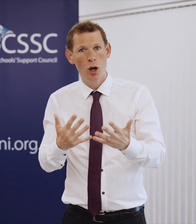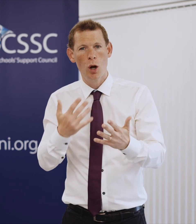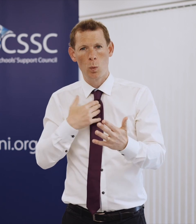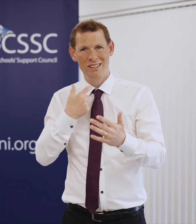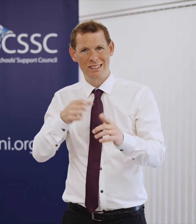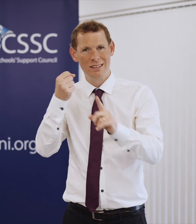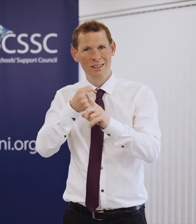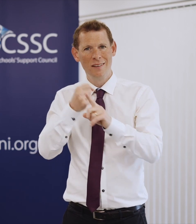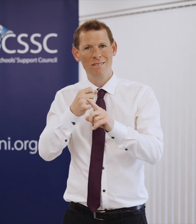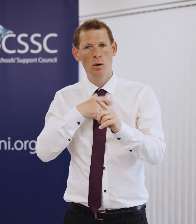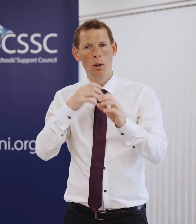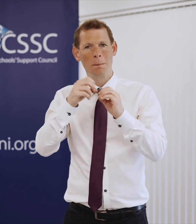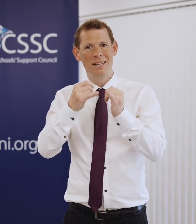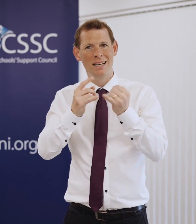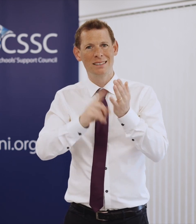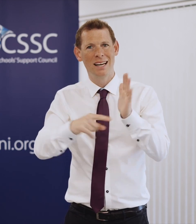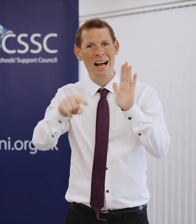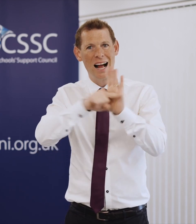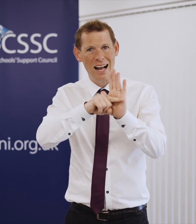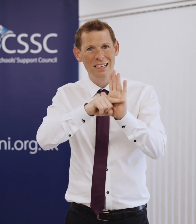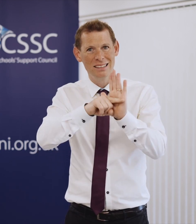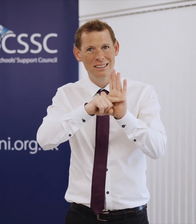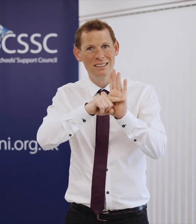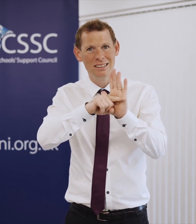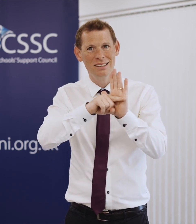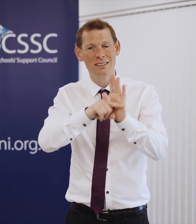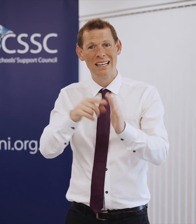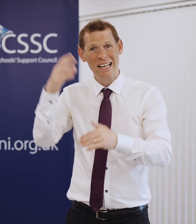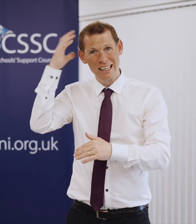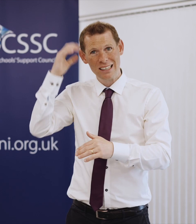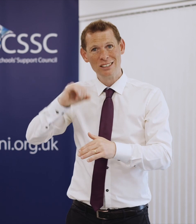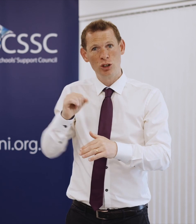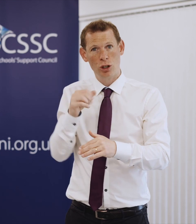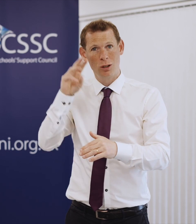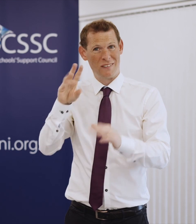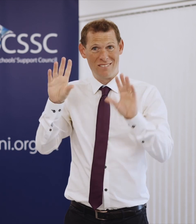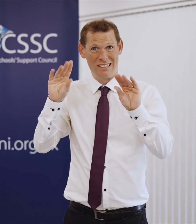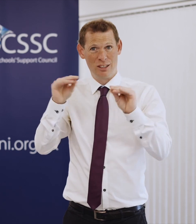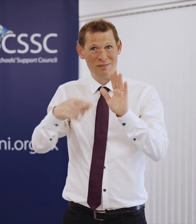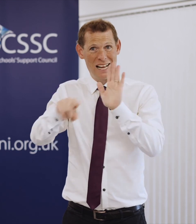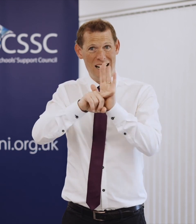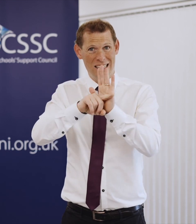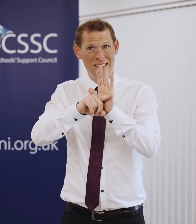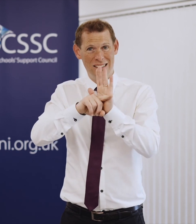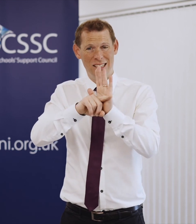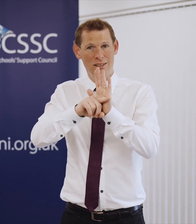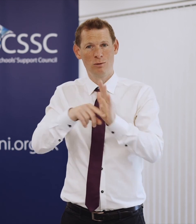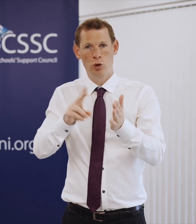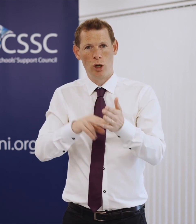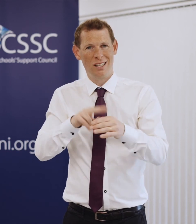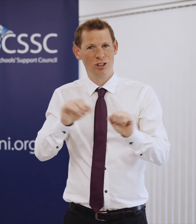on until now. We have still been campaigning for the BSL Act. In Scotland and Wales the Act has